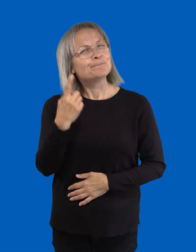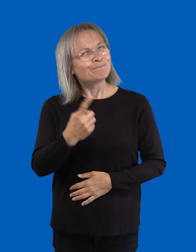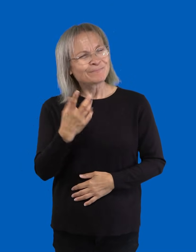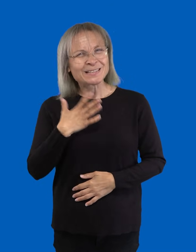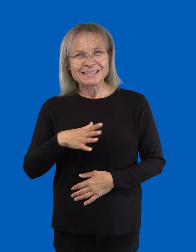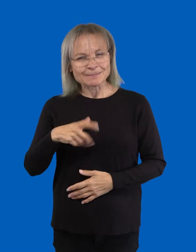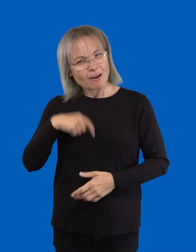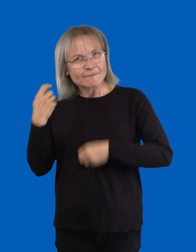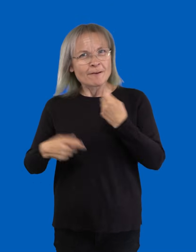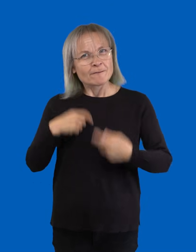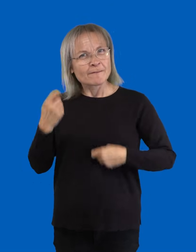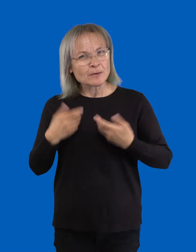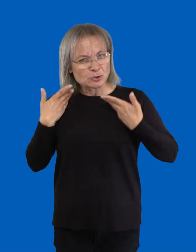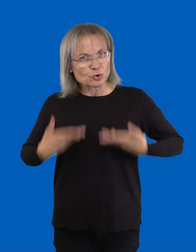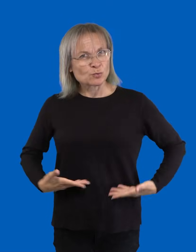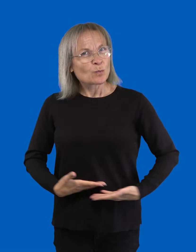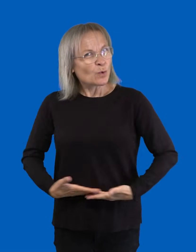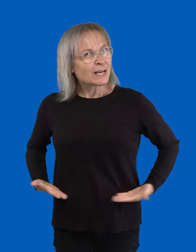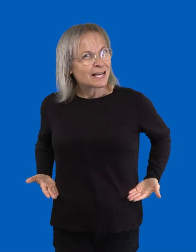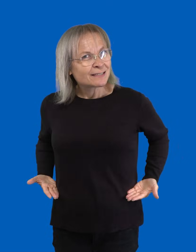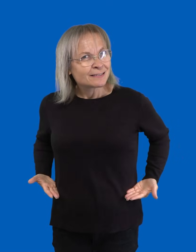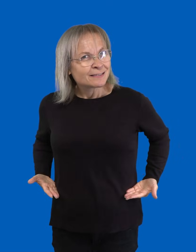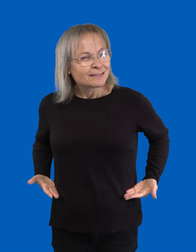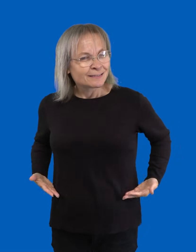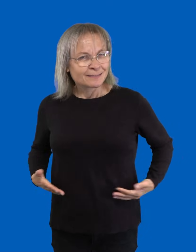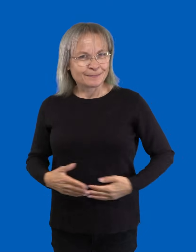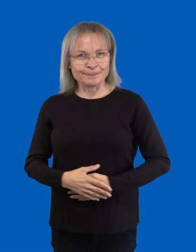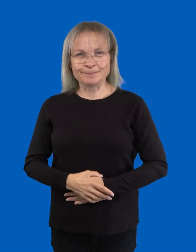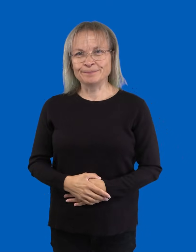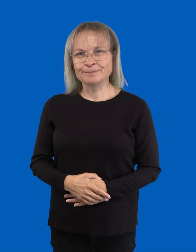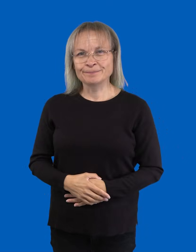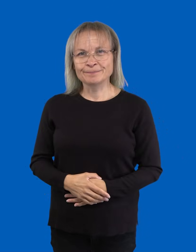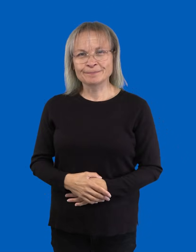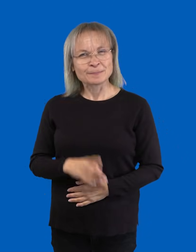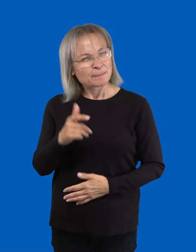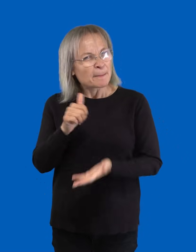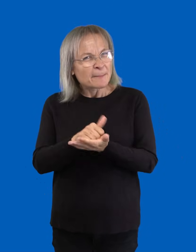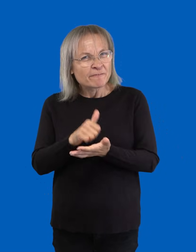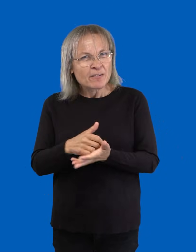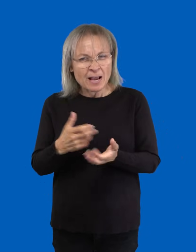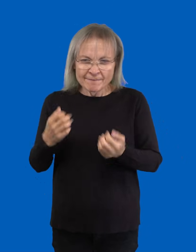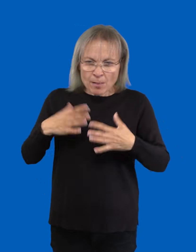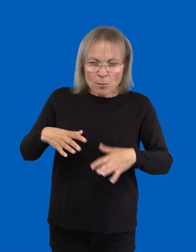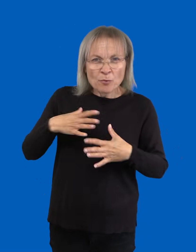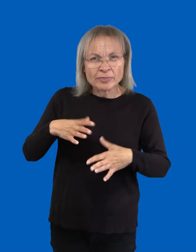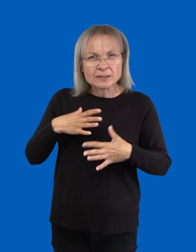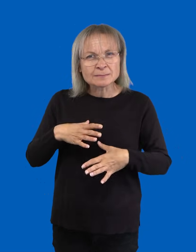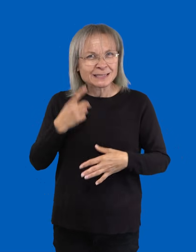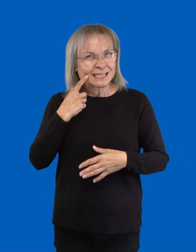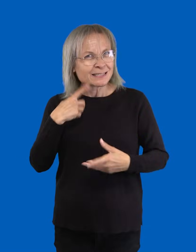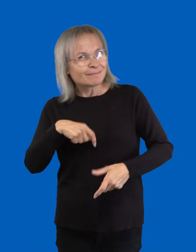You will need to undress to the waist. You may prefer to wear clothing that makes this easier,